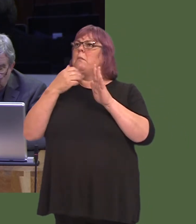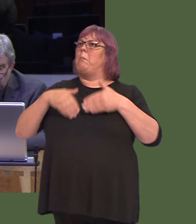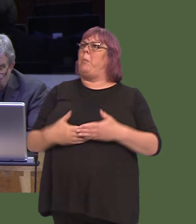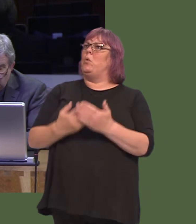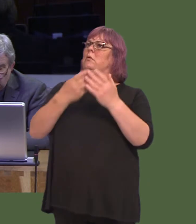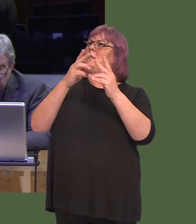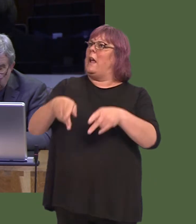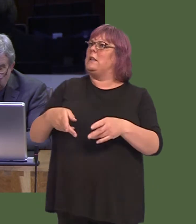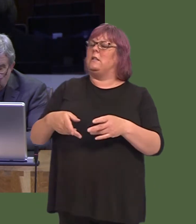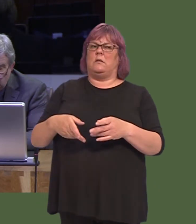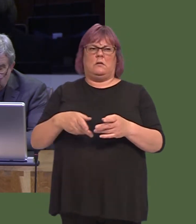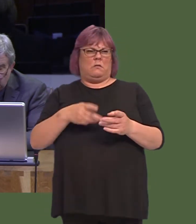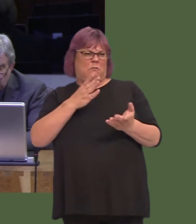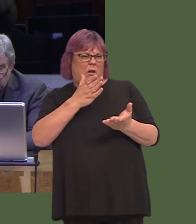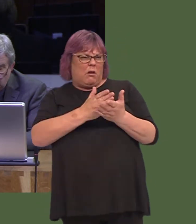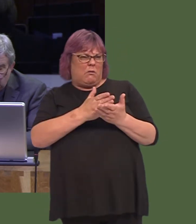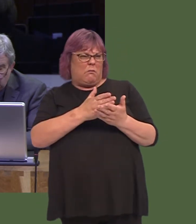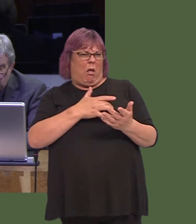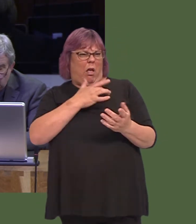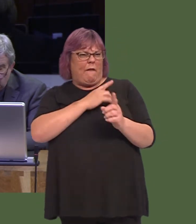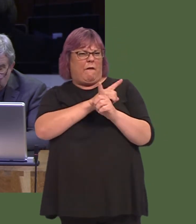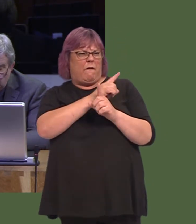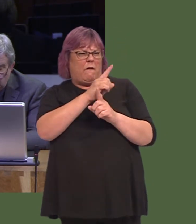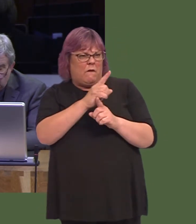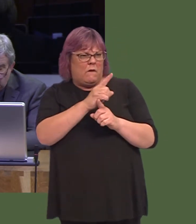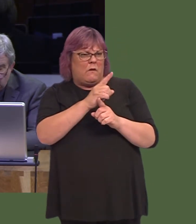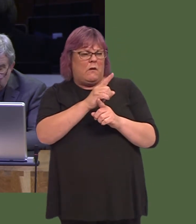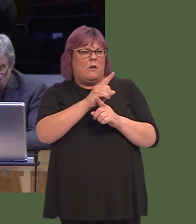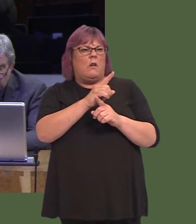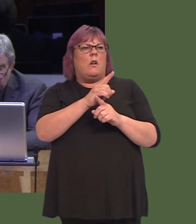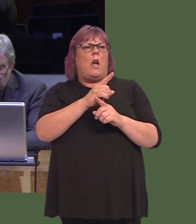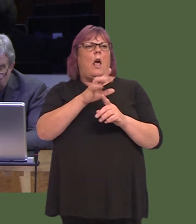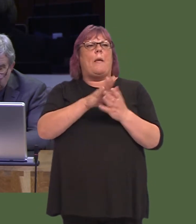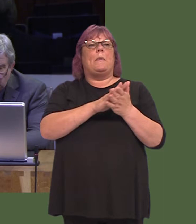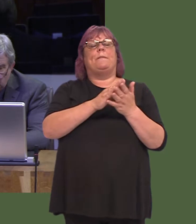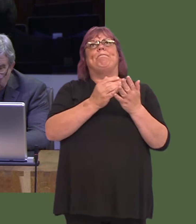signs of life after being born, and that in itself was as a result of several failings,